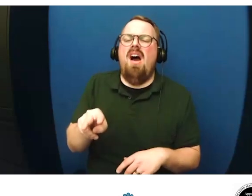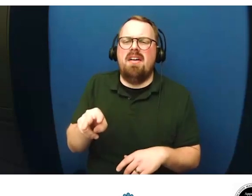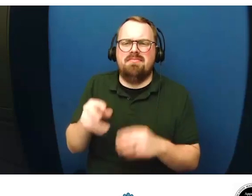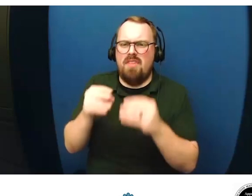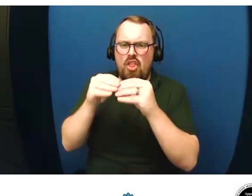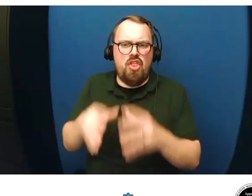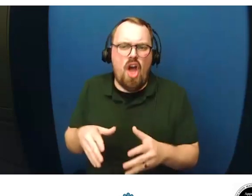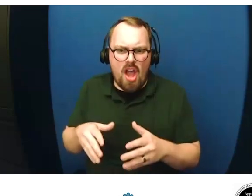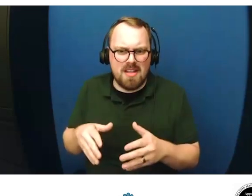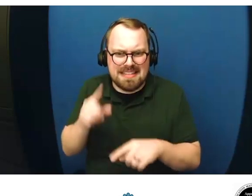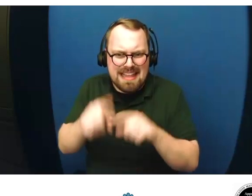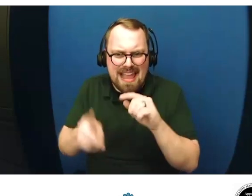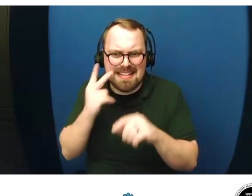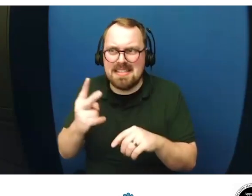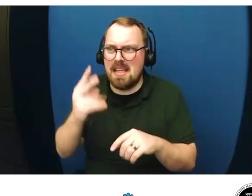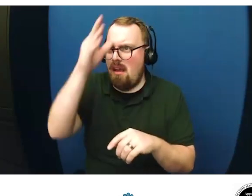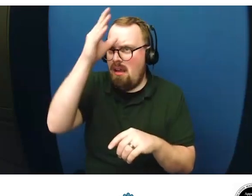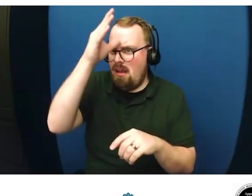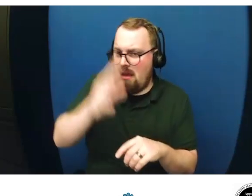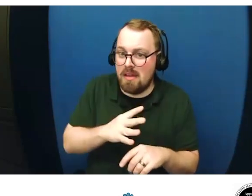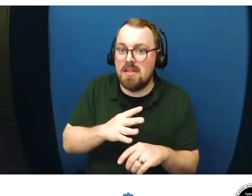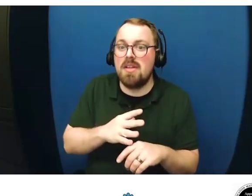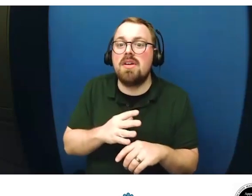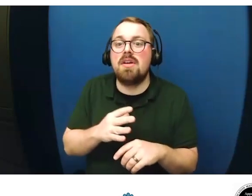and they have no idea what you just signed. And so they may need